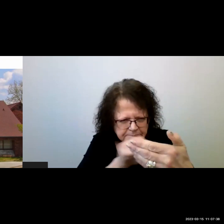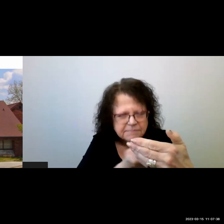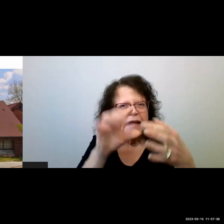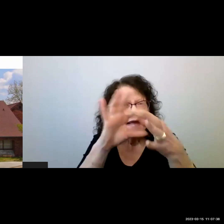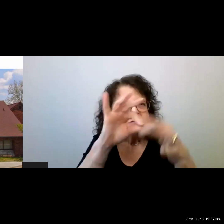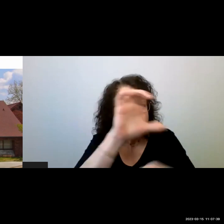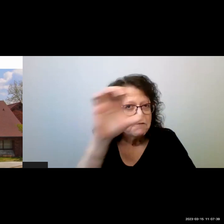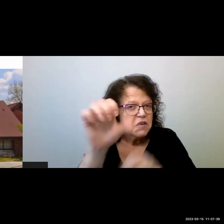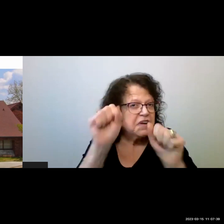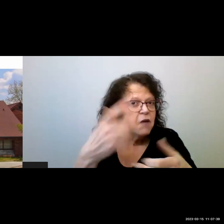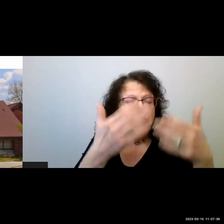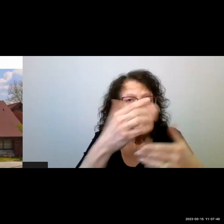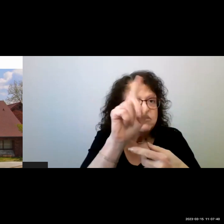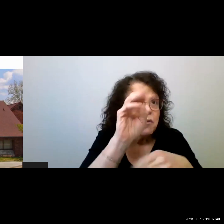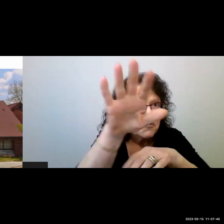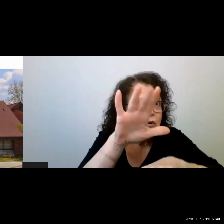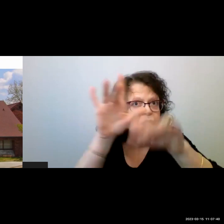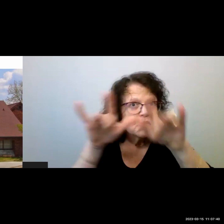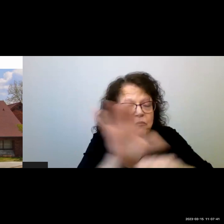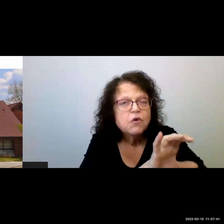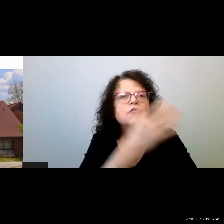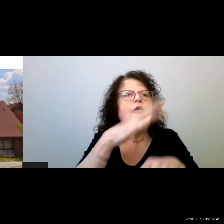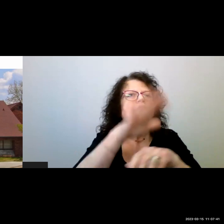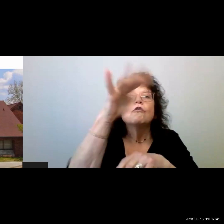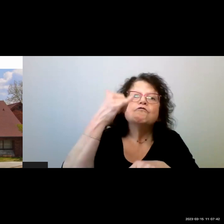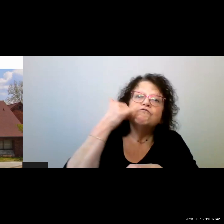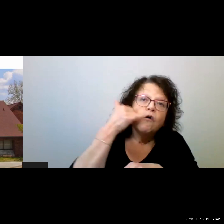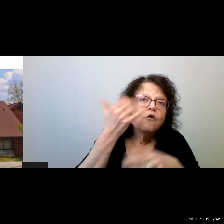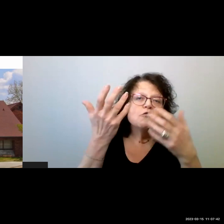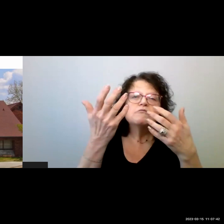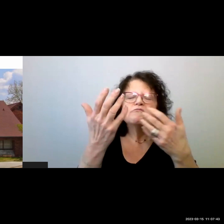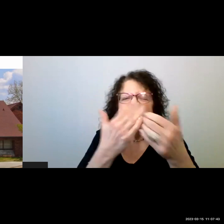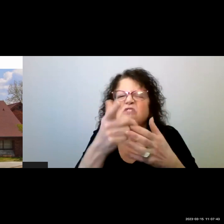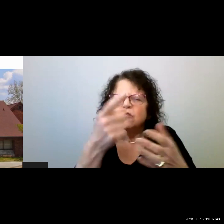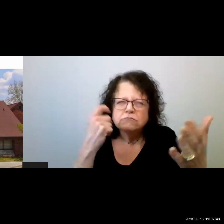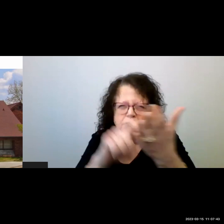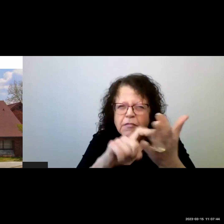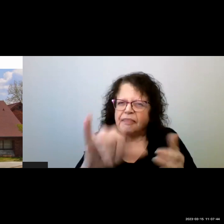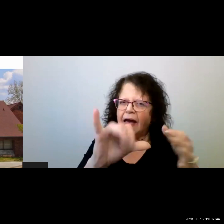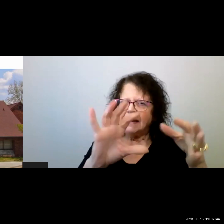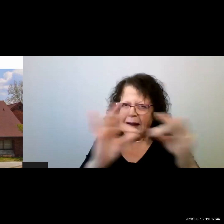Whether it's Zoom on your computer. Zoom on your phone. Find the caption. We do have a